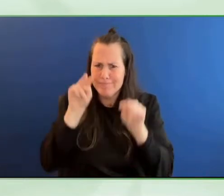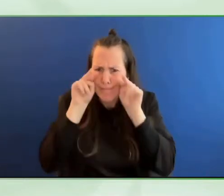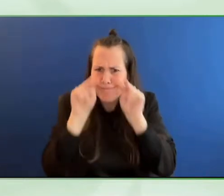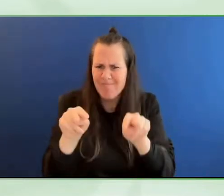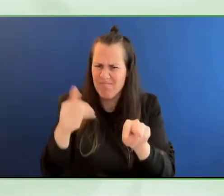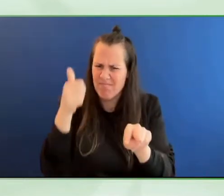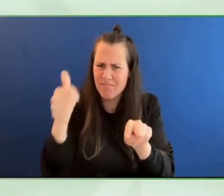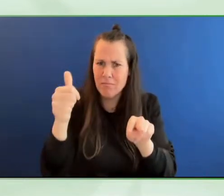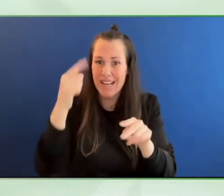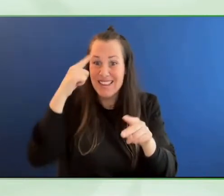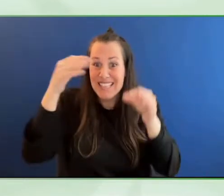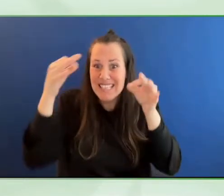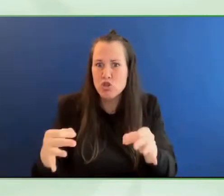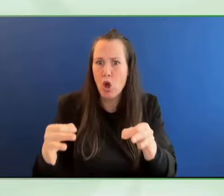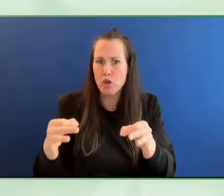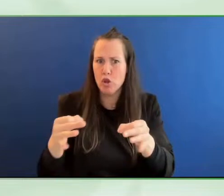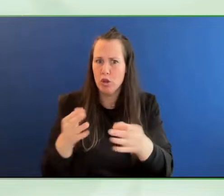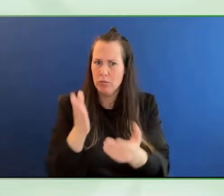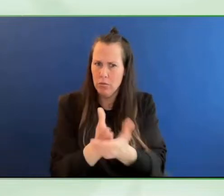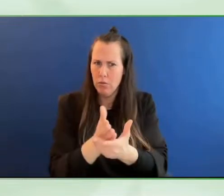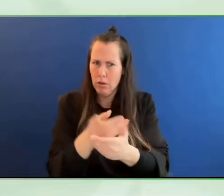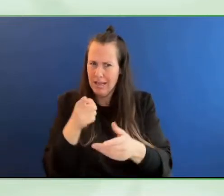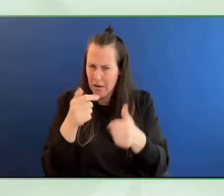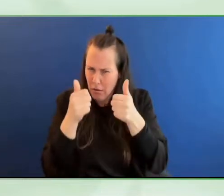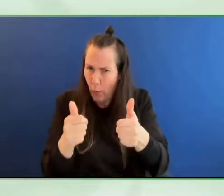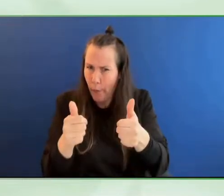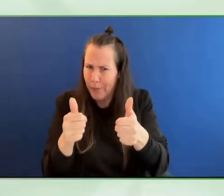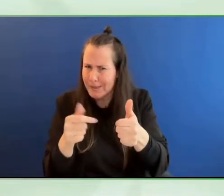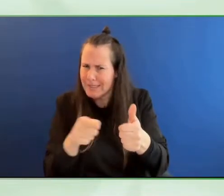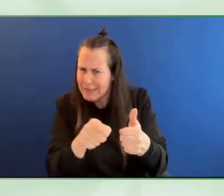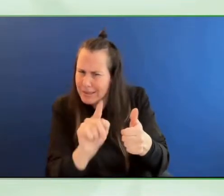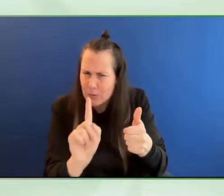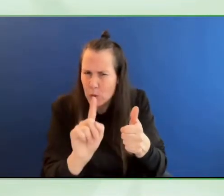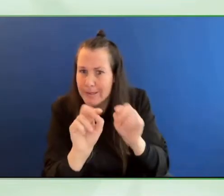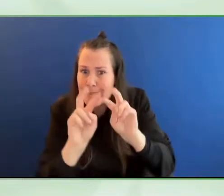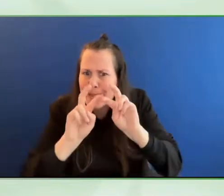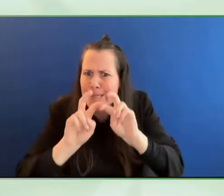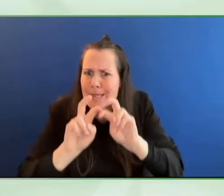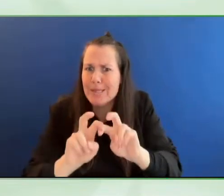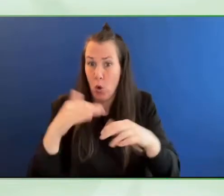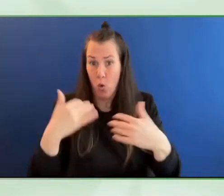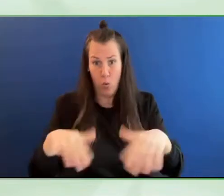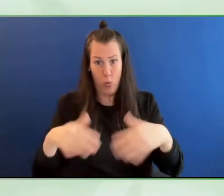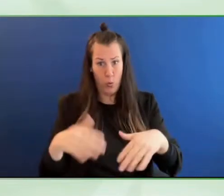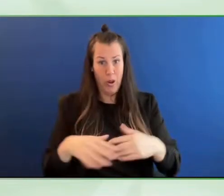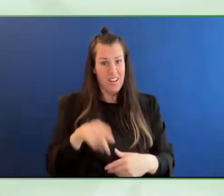who can take another person's perspective and look at this image on this page and think,